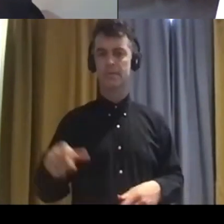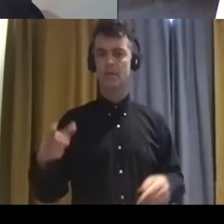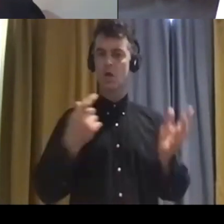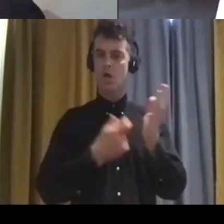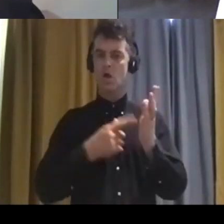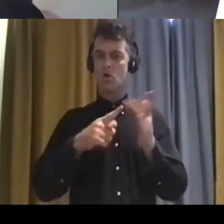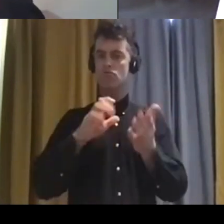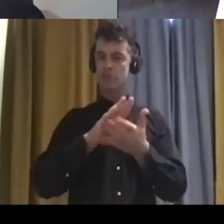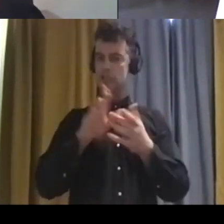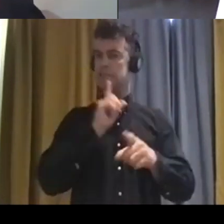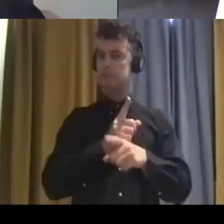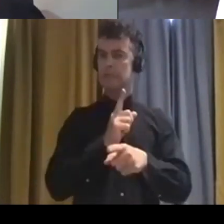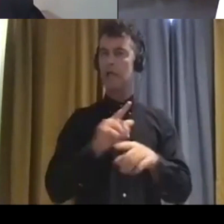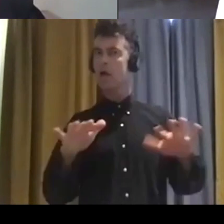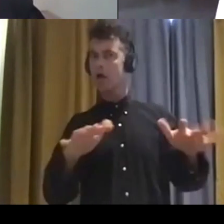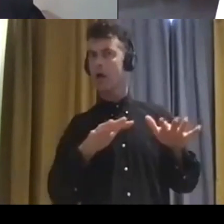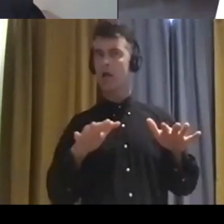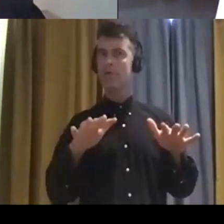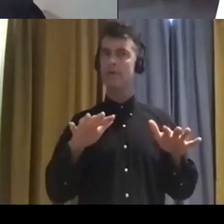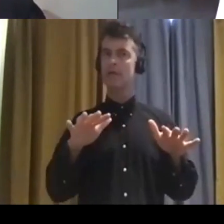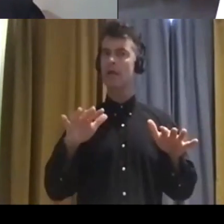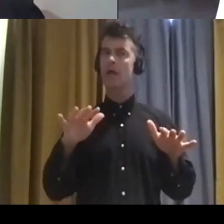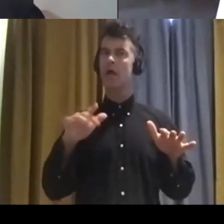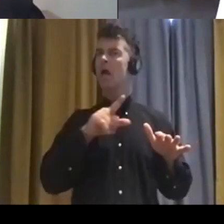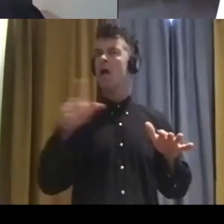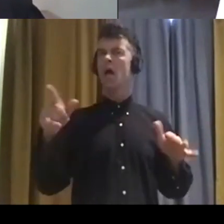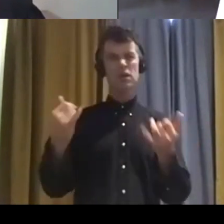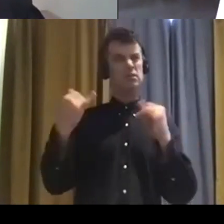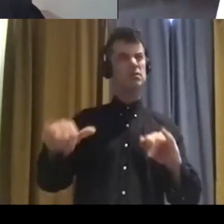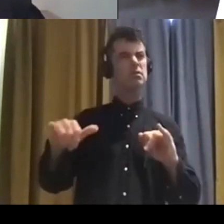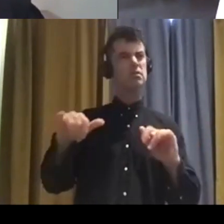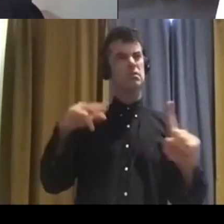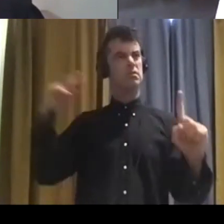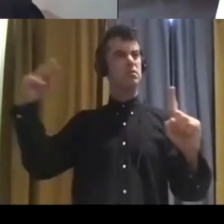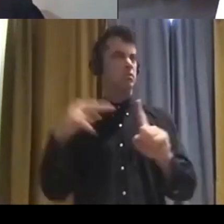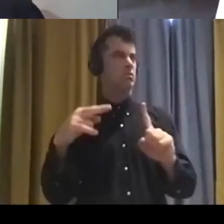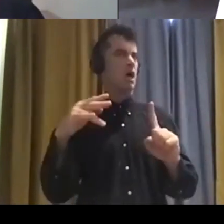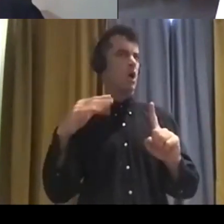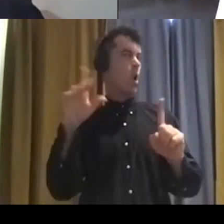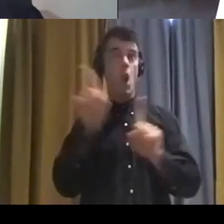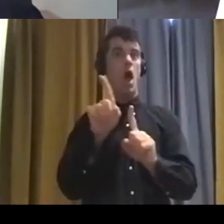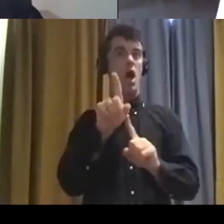that there's been kind of a preconception and and I guess myth almost that it's more